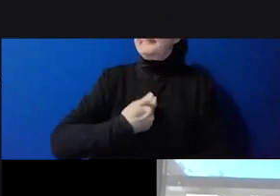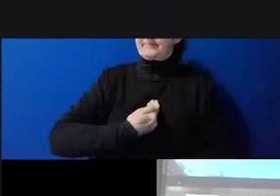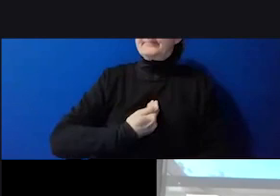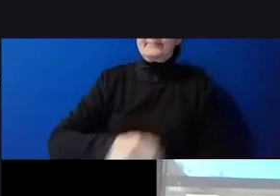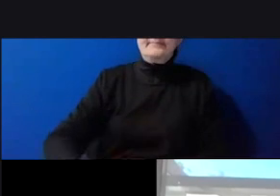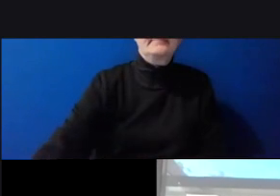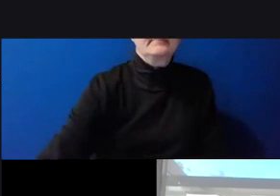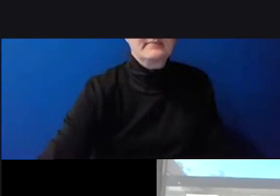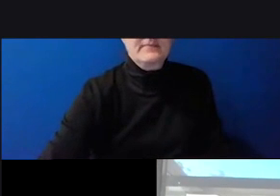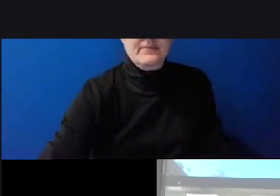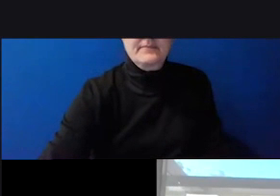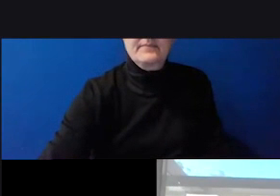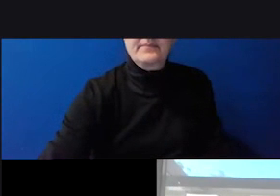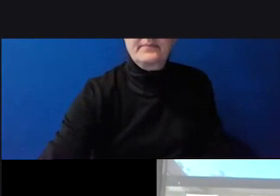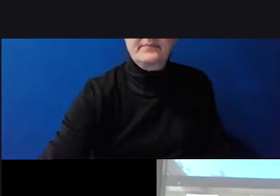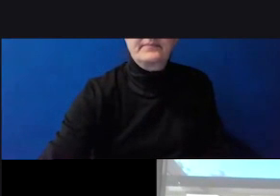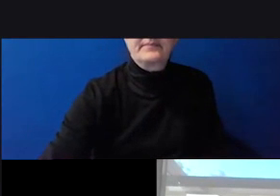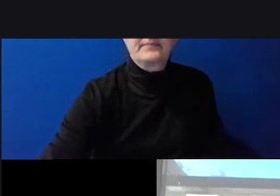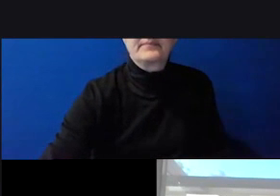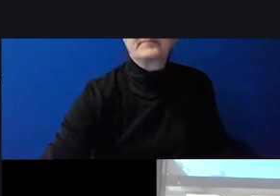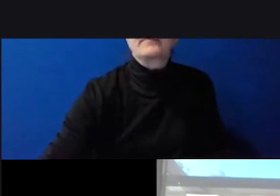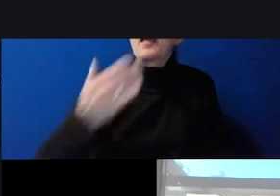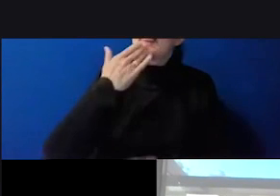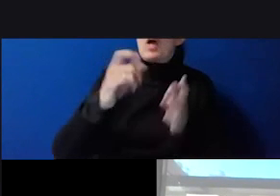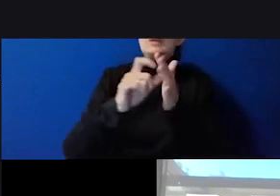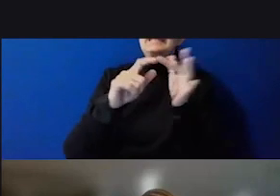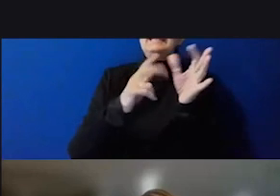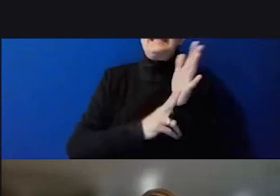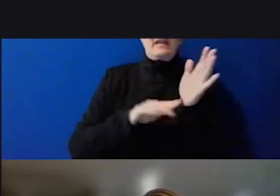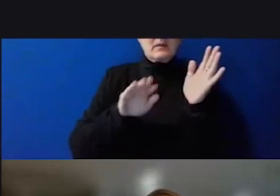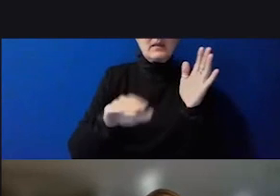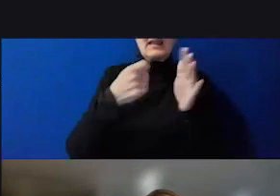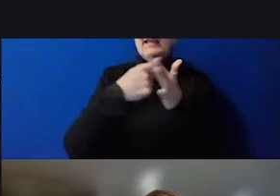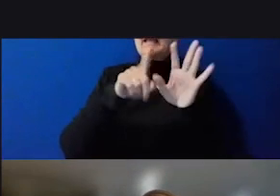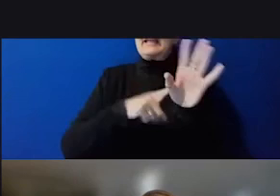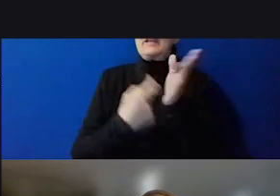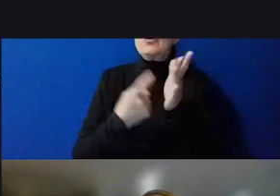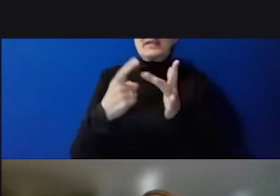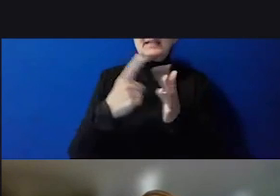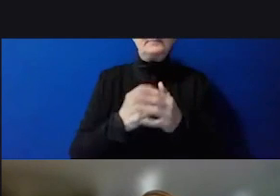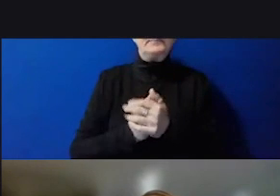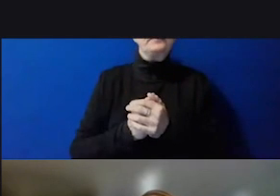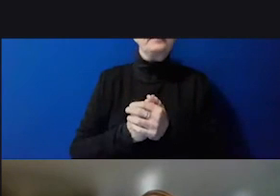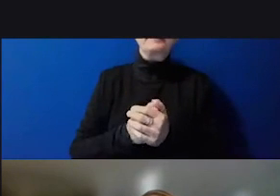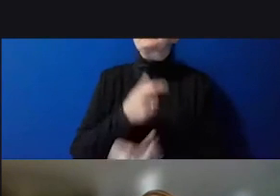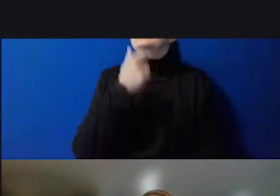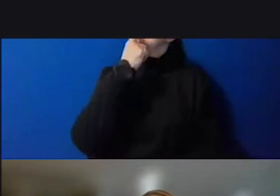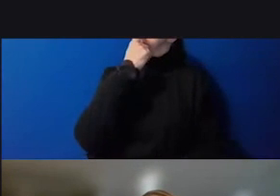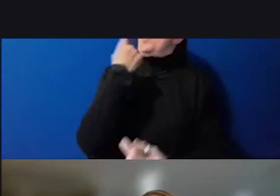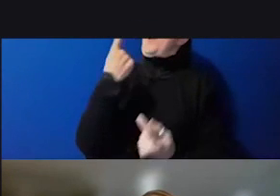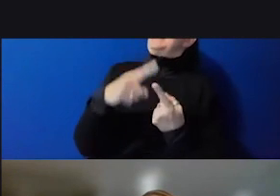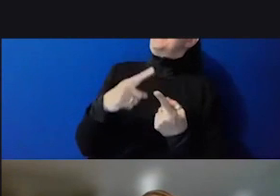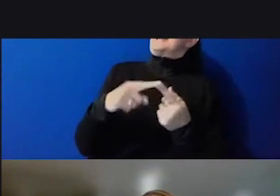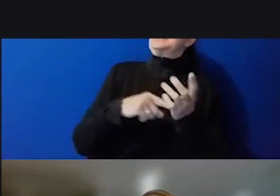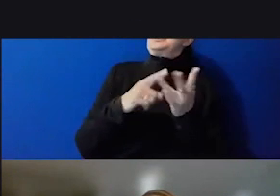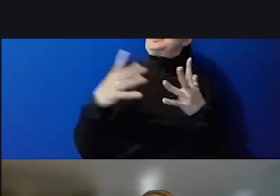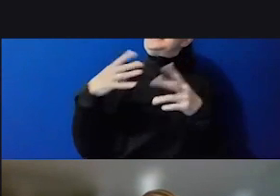Ki yeah one thing is really difficult to um pinpoint but I would like to convey that I